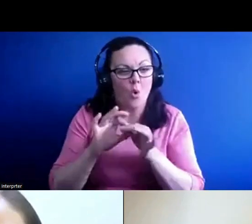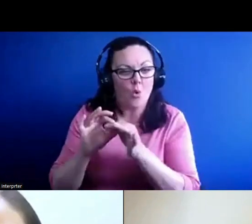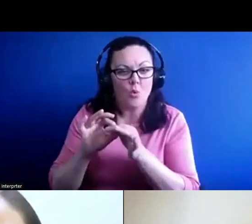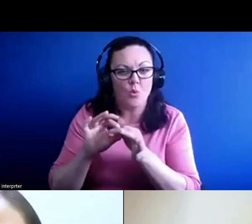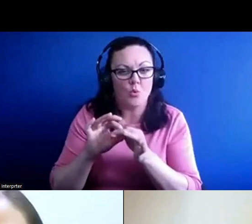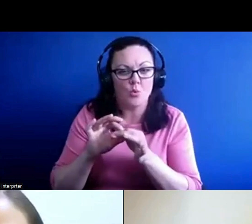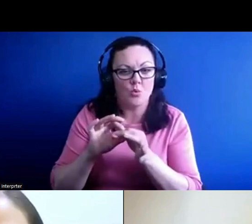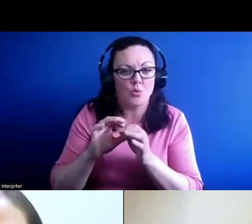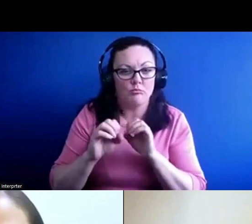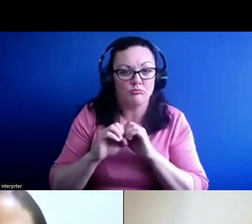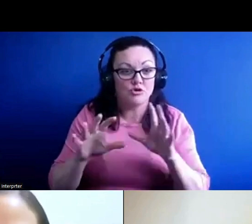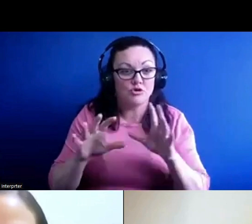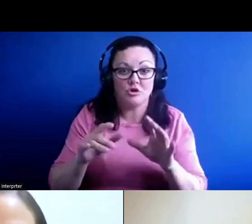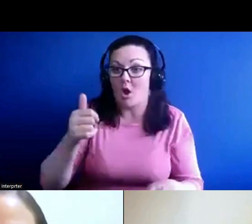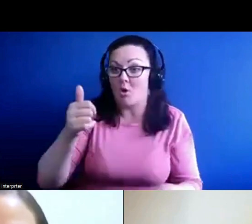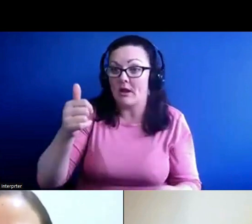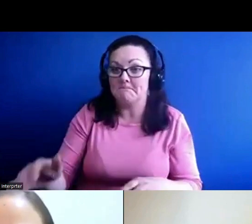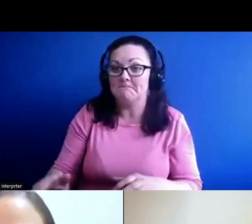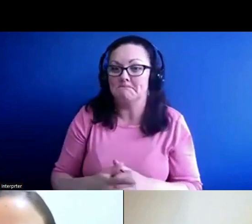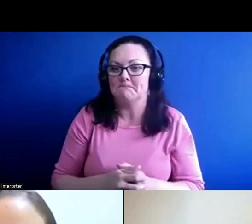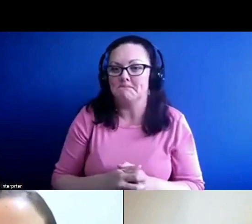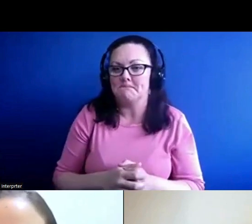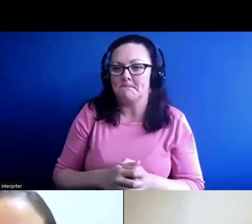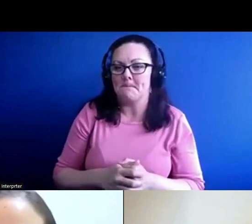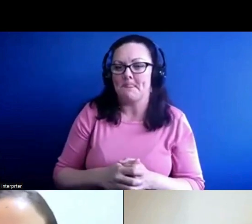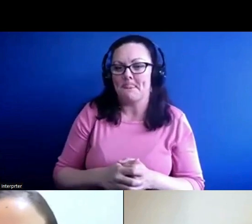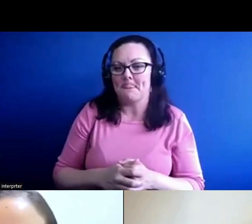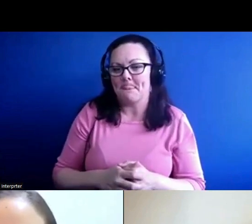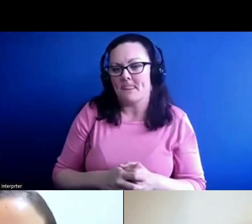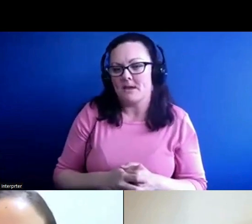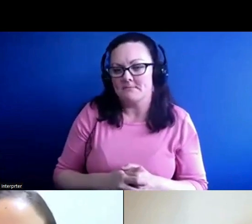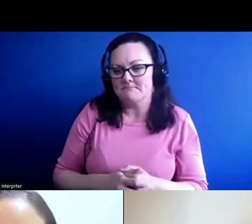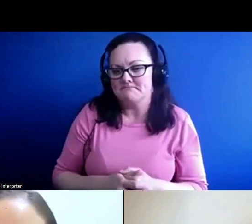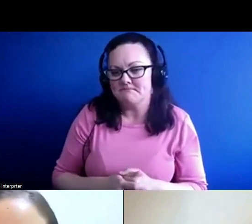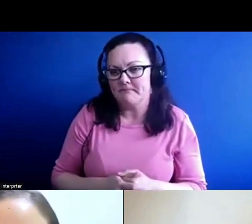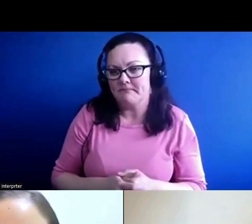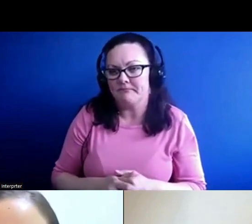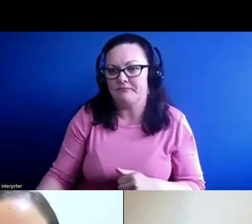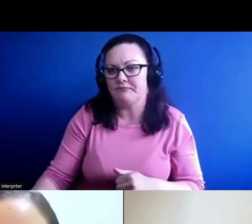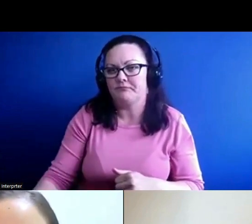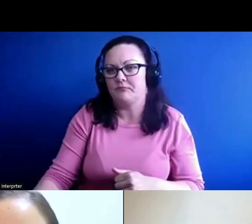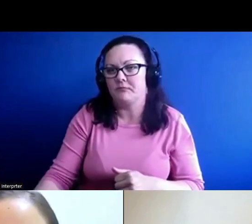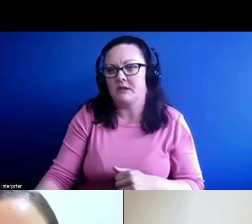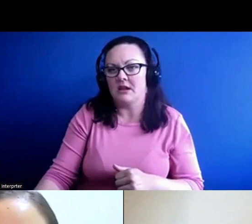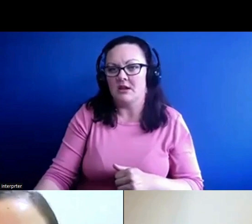quickly go Seema, coproduced, I also think as cocreated, right?